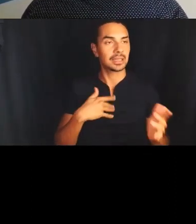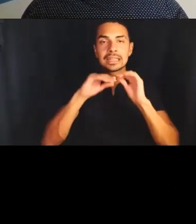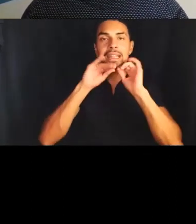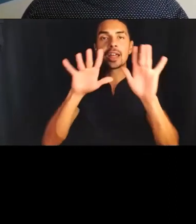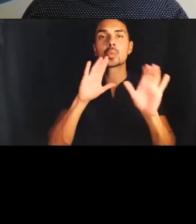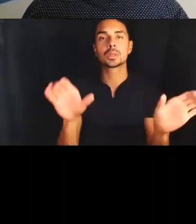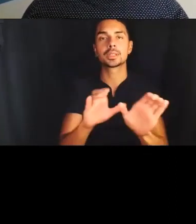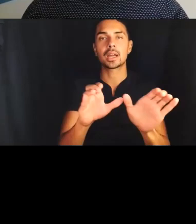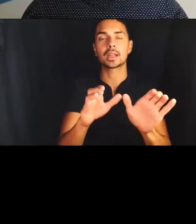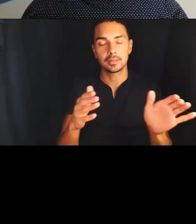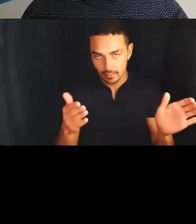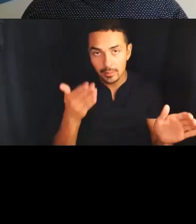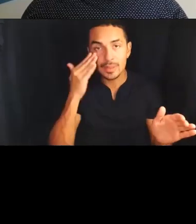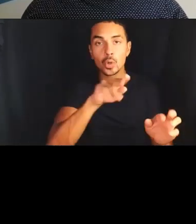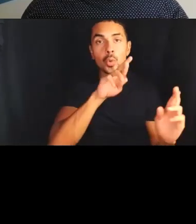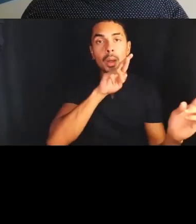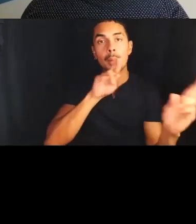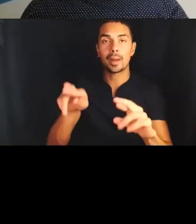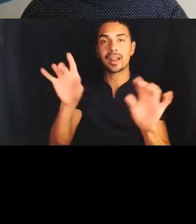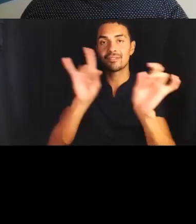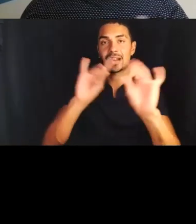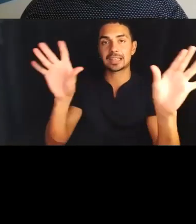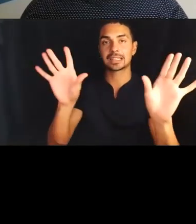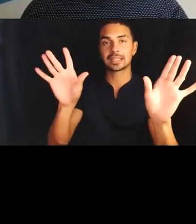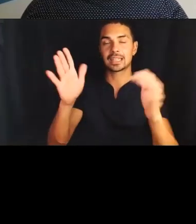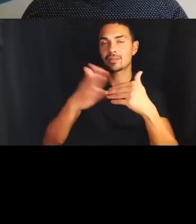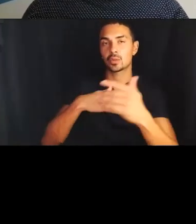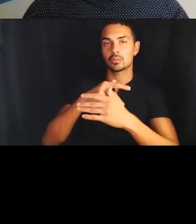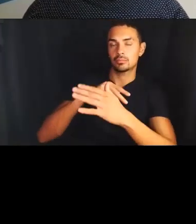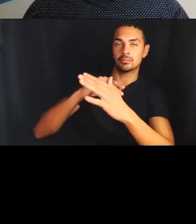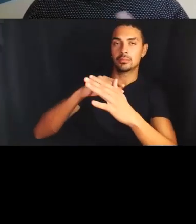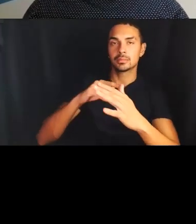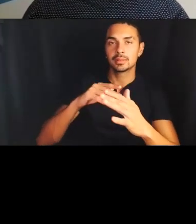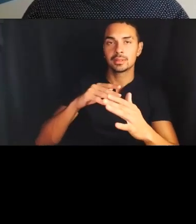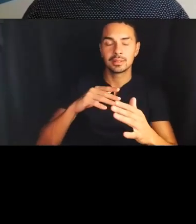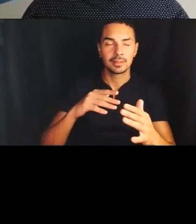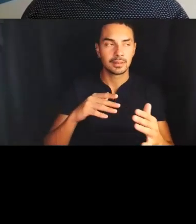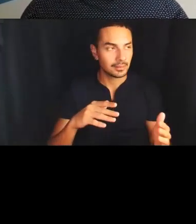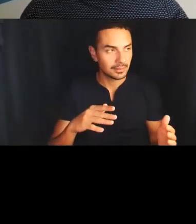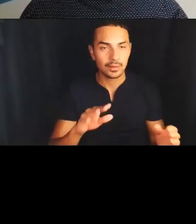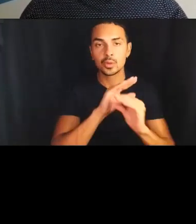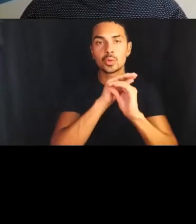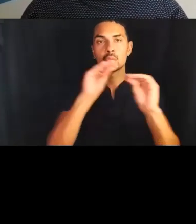'cause you responded violently in turn. So outside it's like there's no justice."